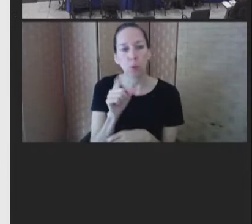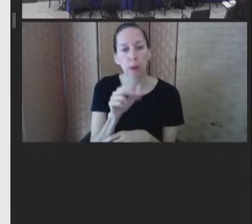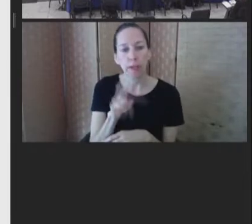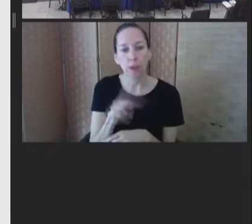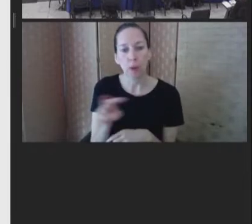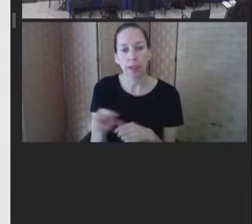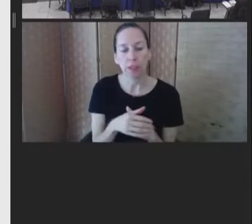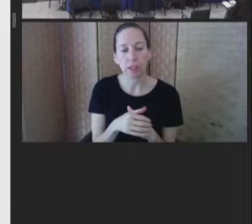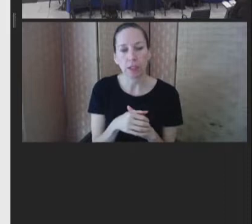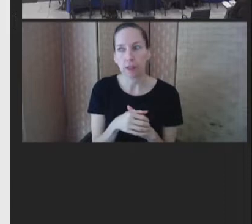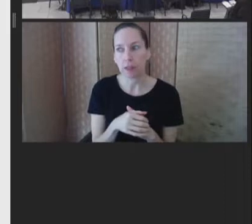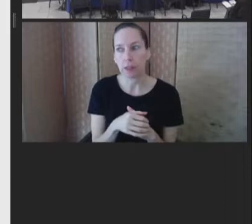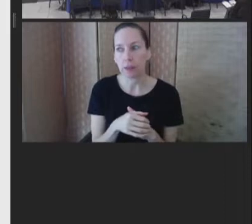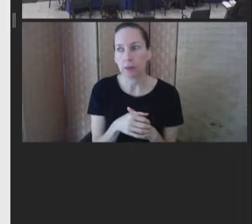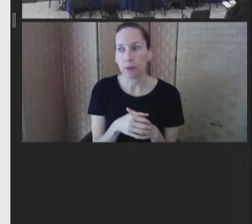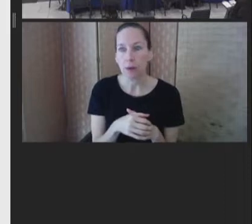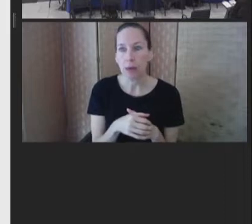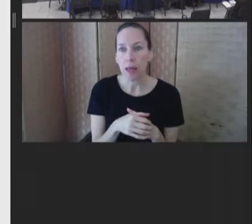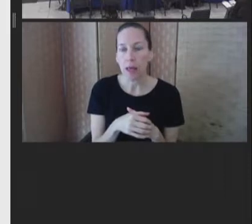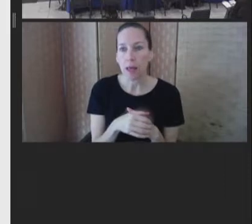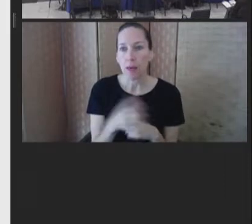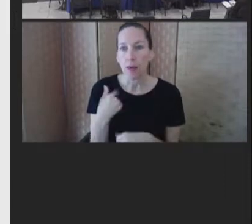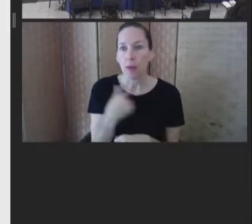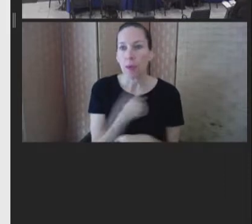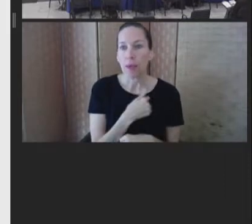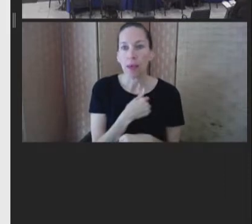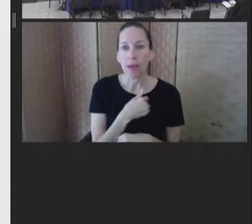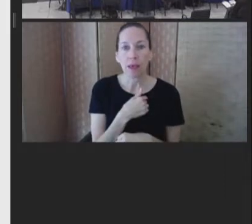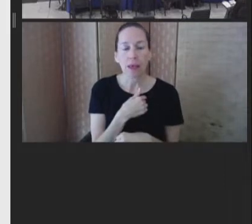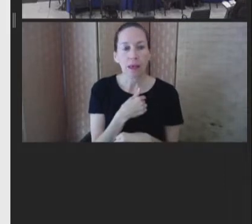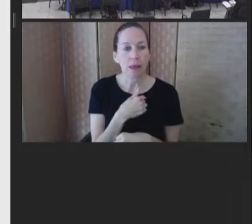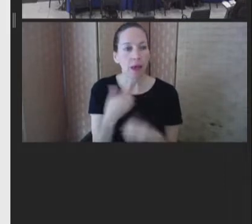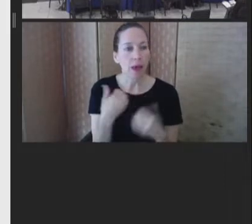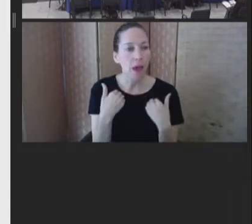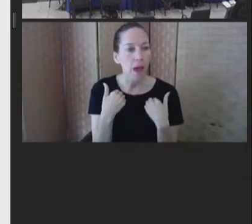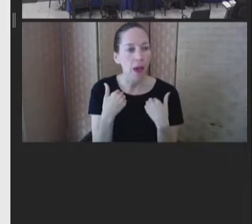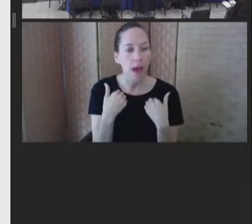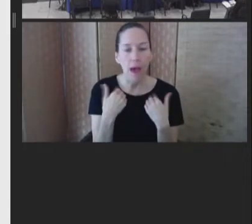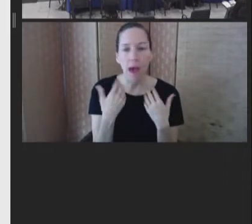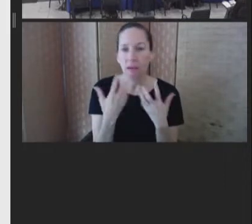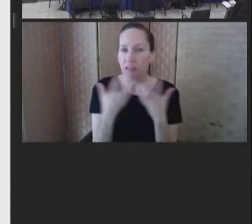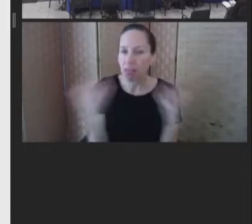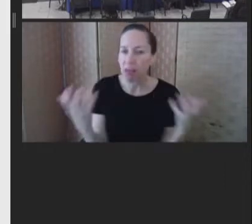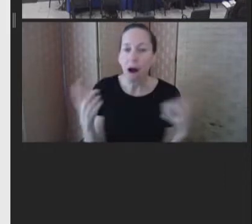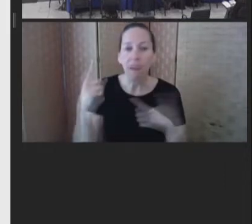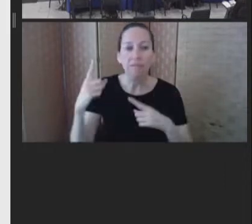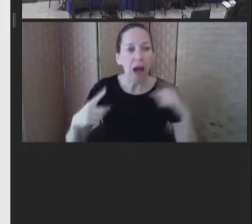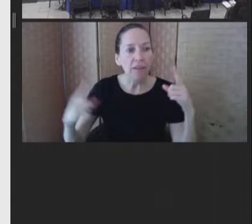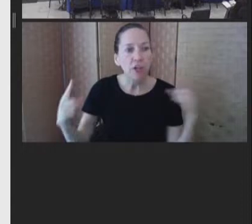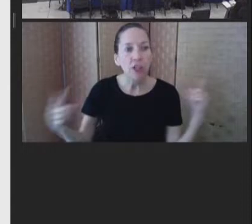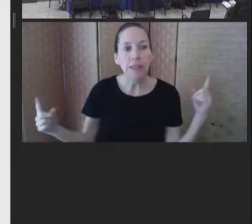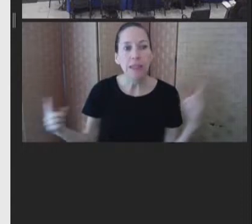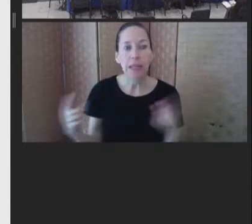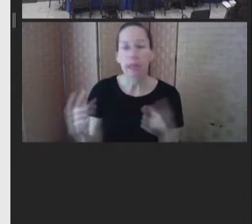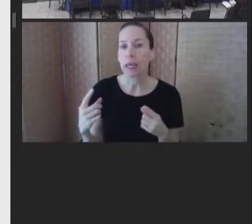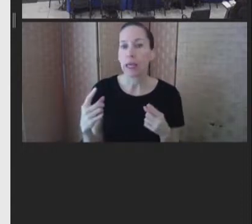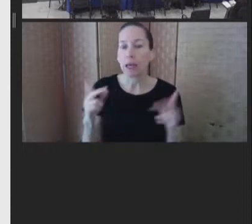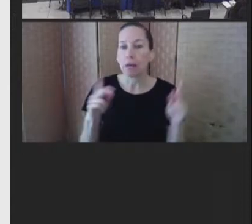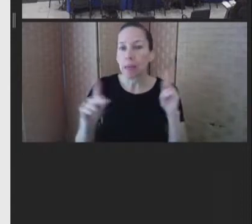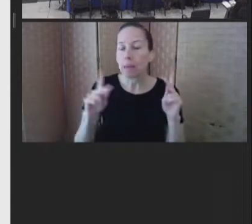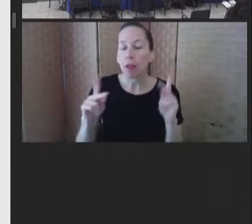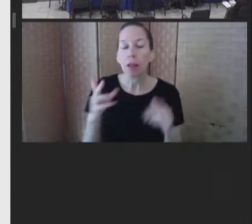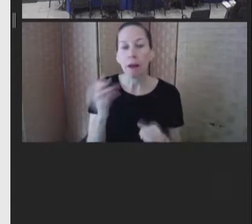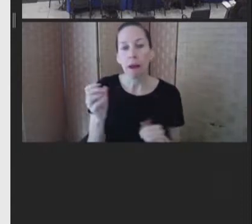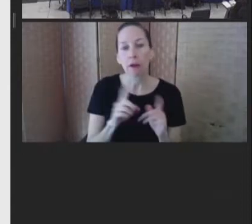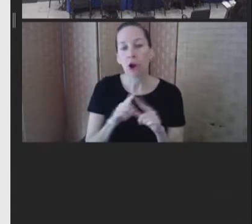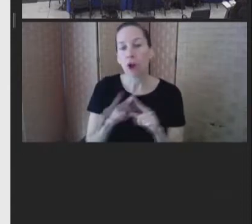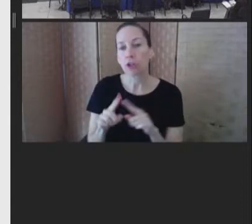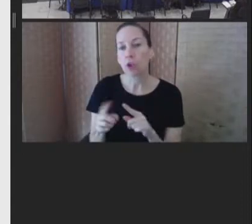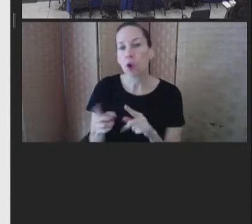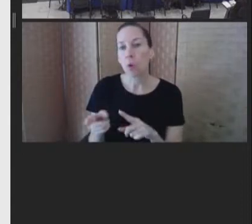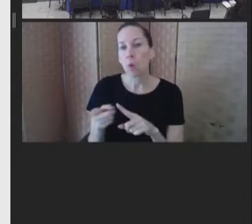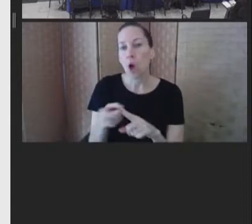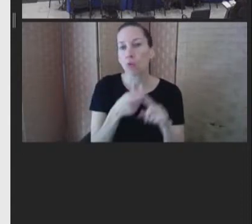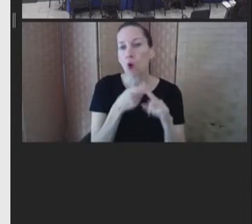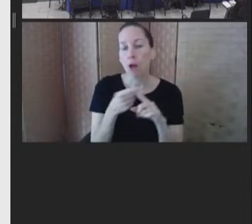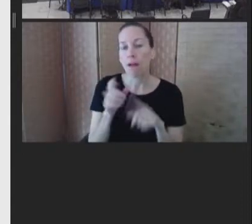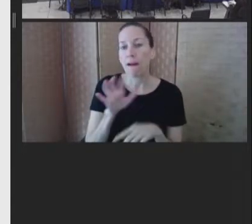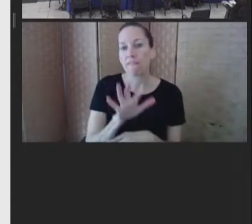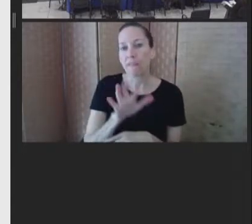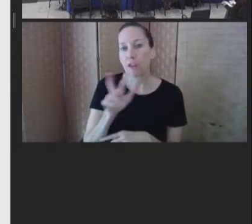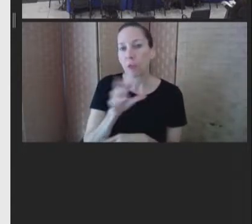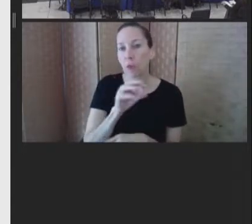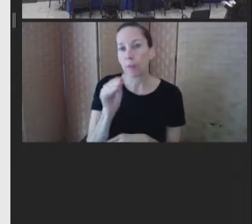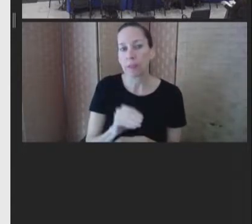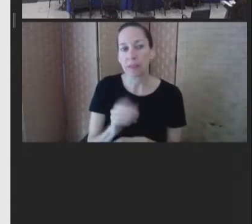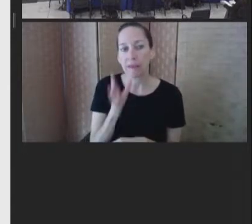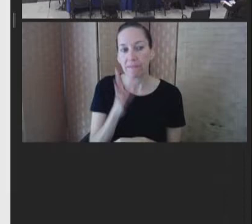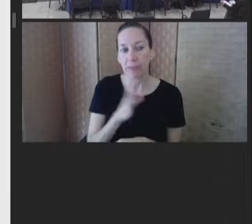Next. We actually had great diversity, and we also enrolled 53 percent females. Next. And